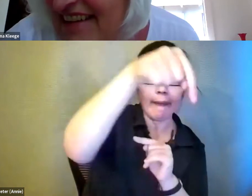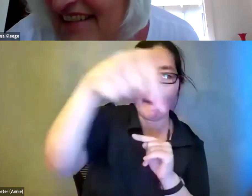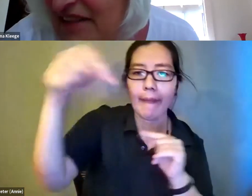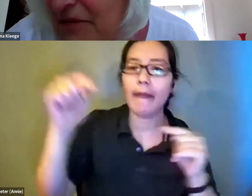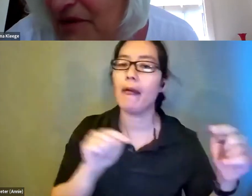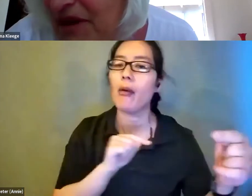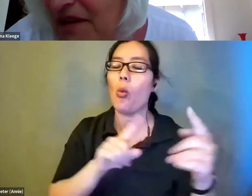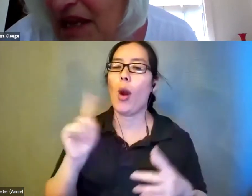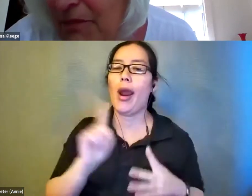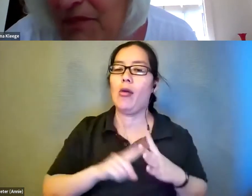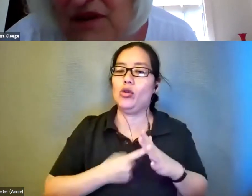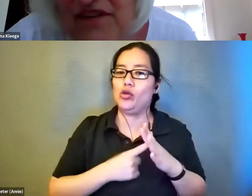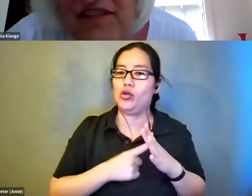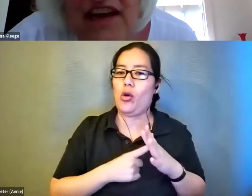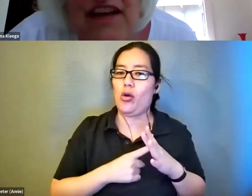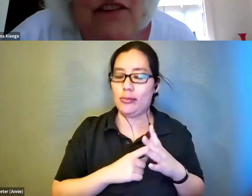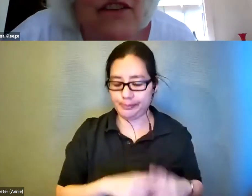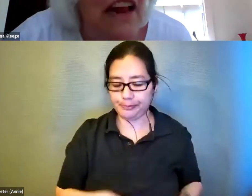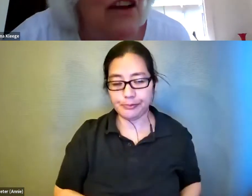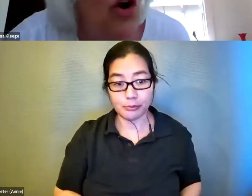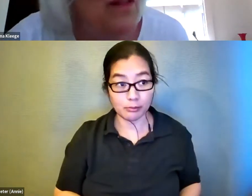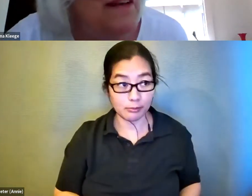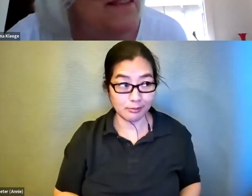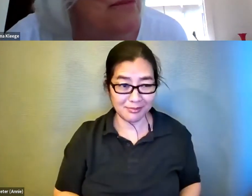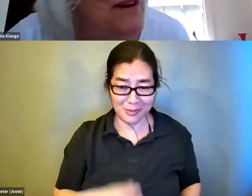Does someone want to leap in or should I call on